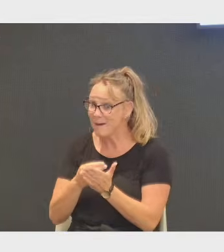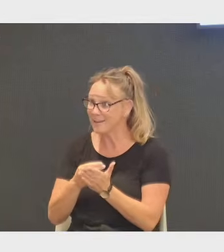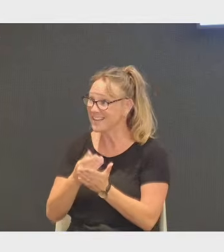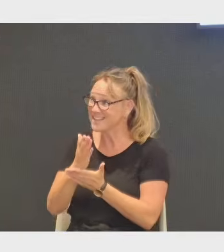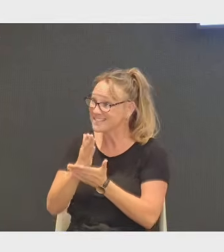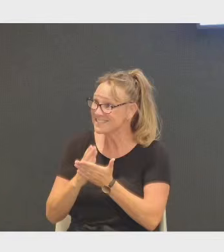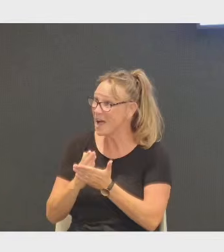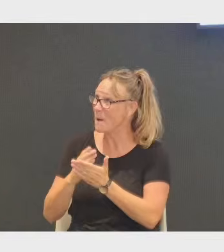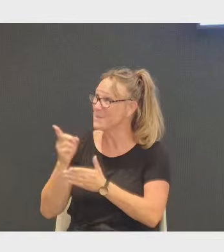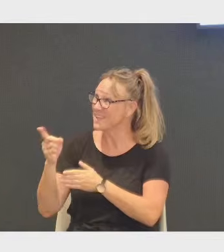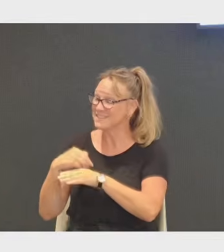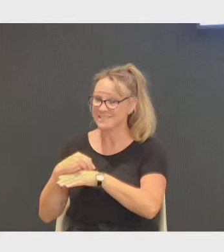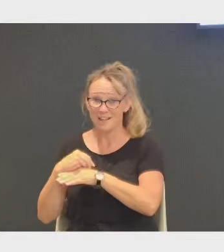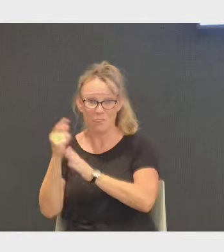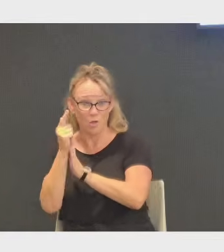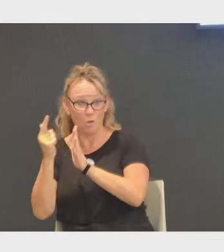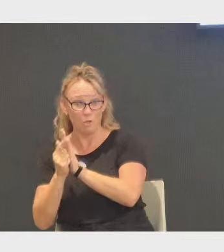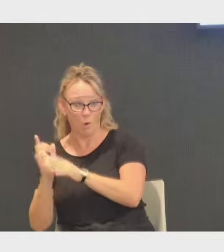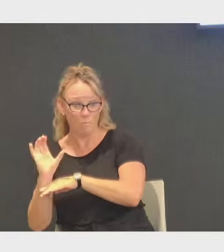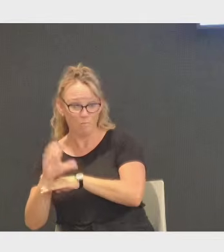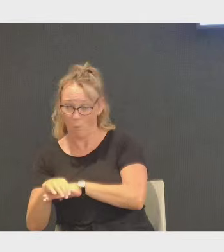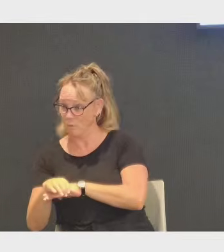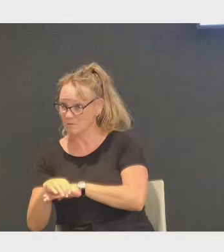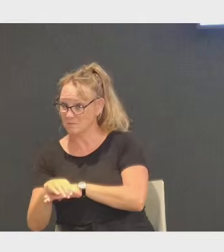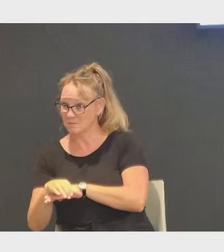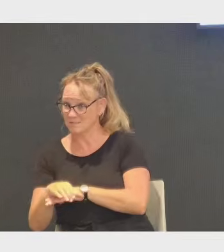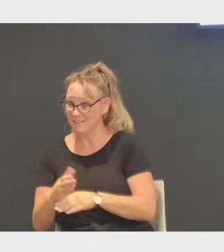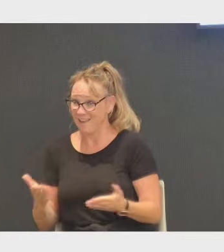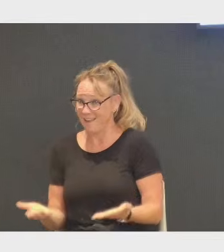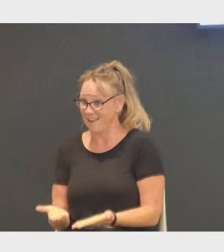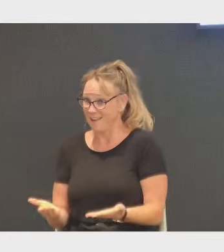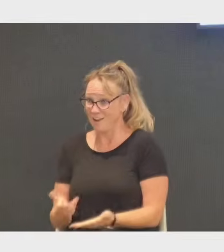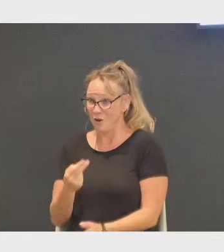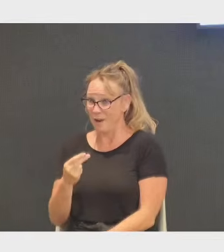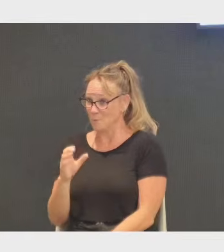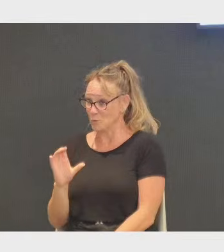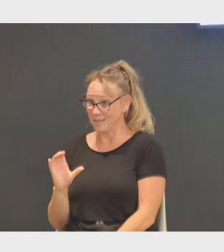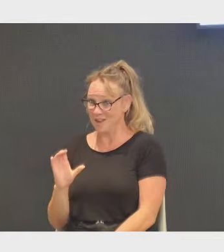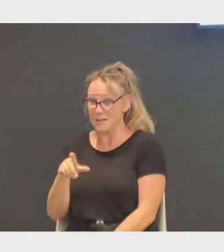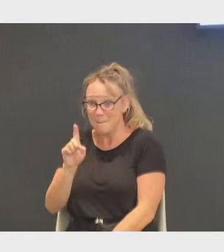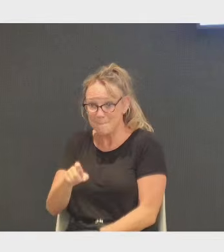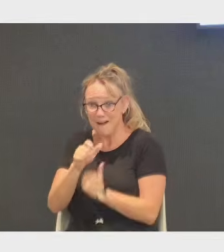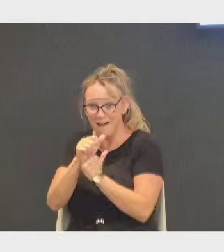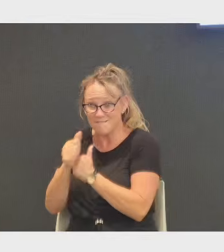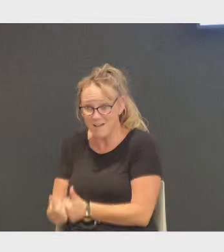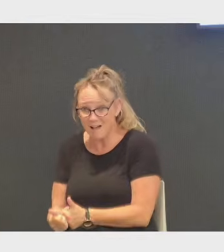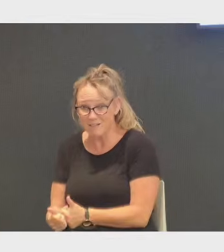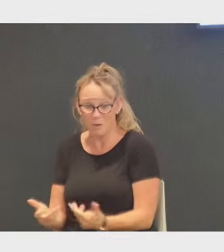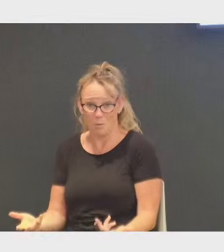county must provide those services, regardless of the funding source. Levies are the funding source